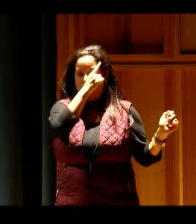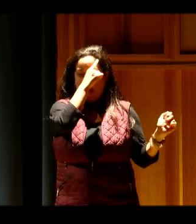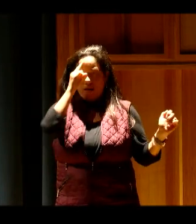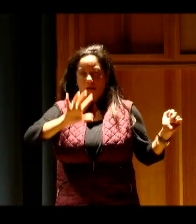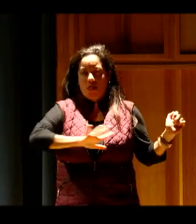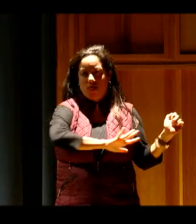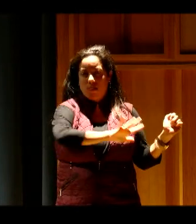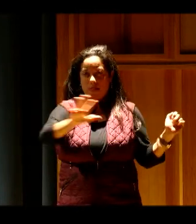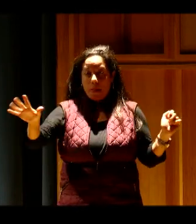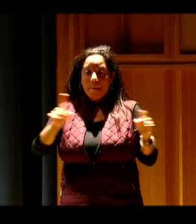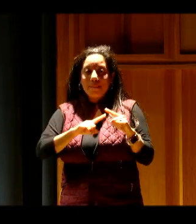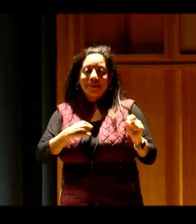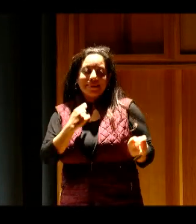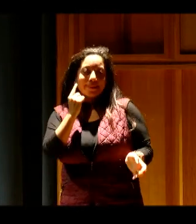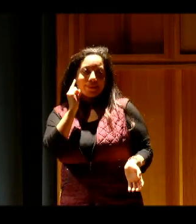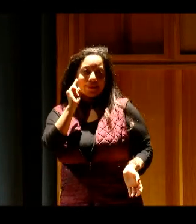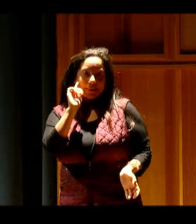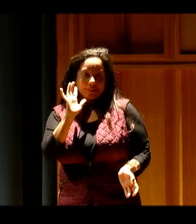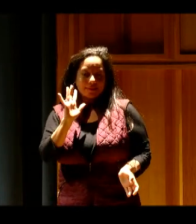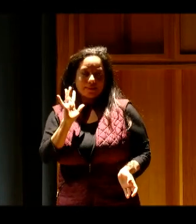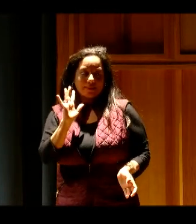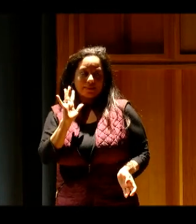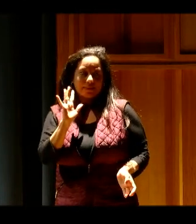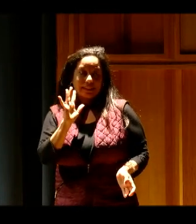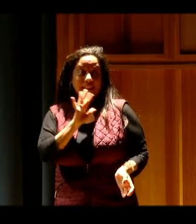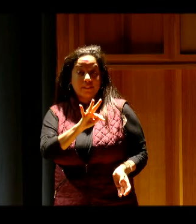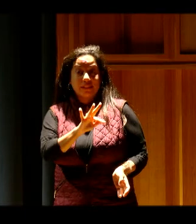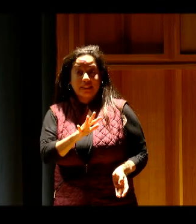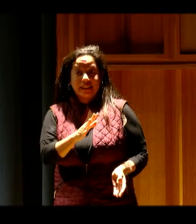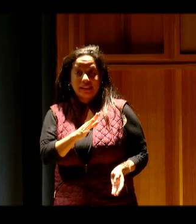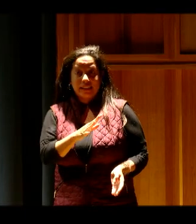but I think were he to give his money to this today,